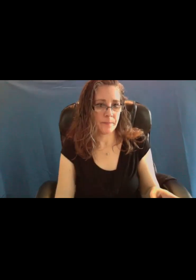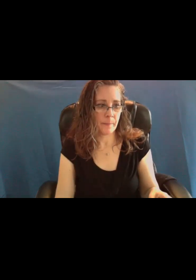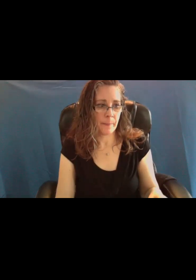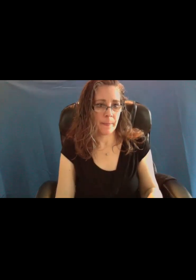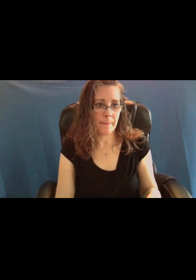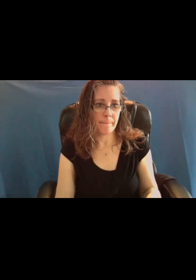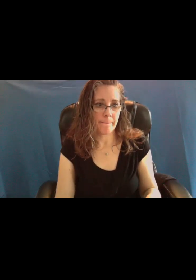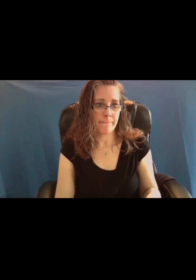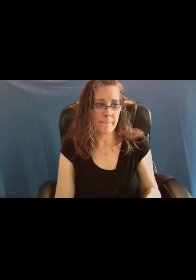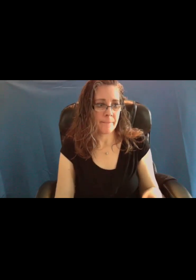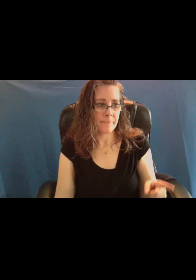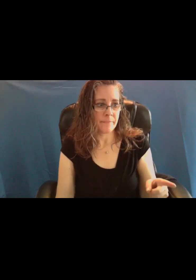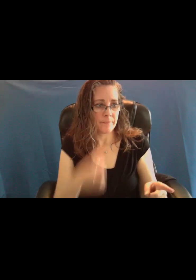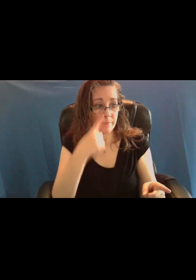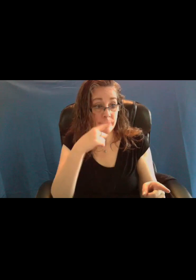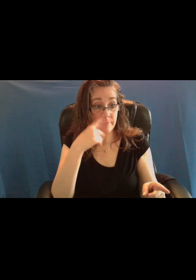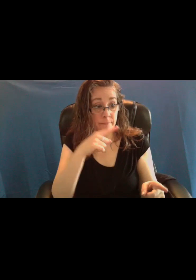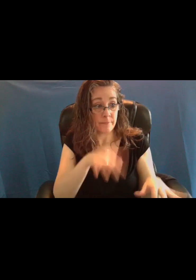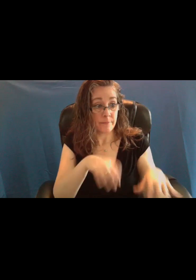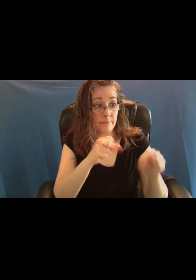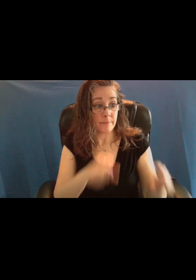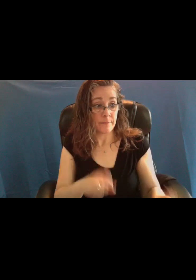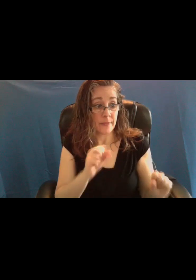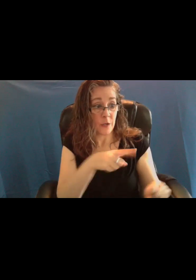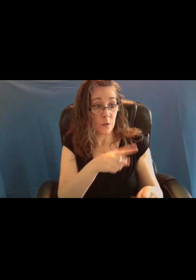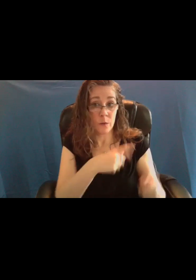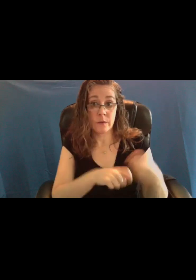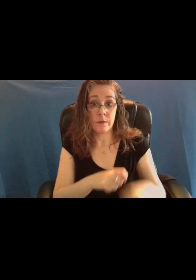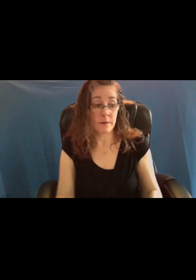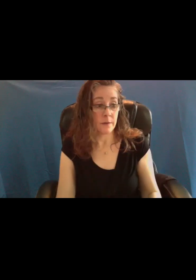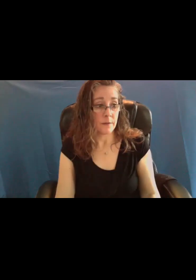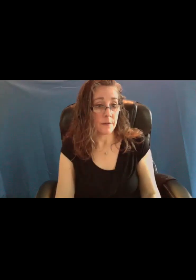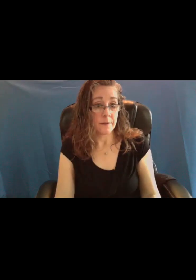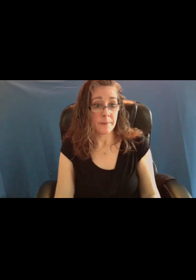AA, there may be some users who still may have difficulty accessing